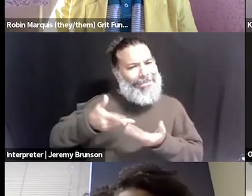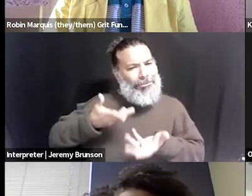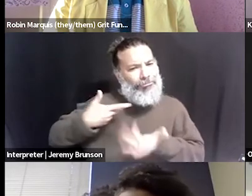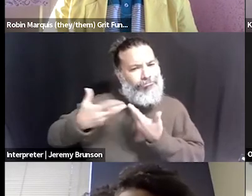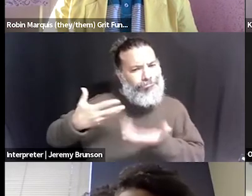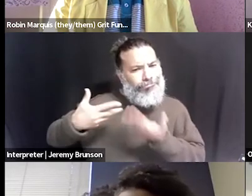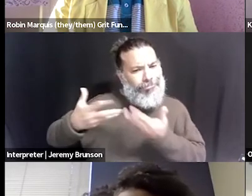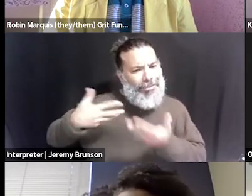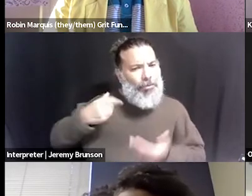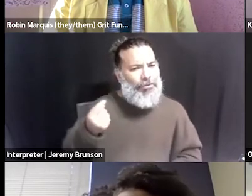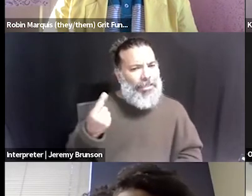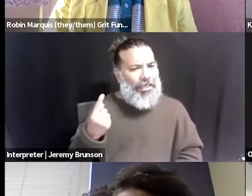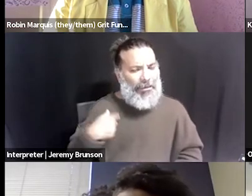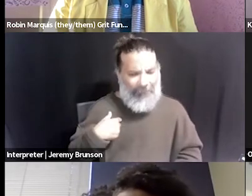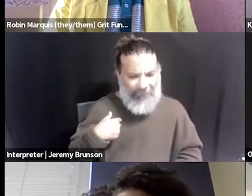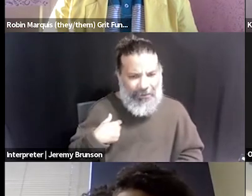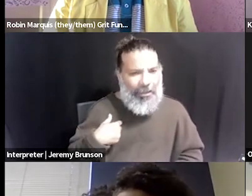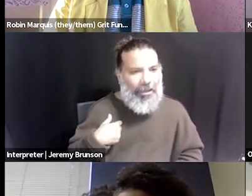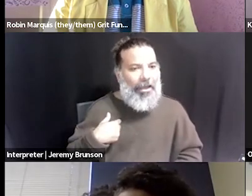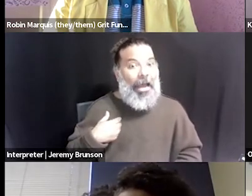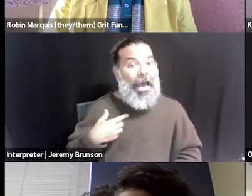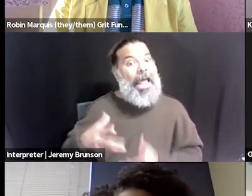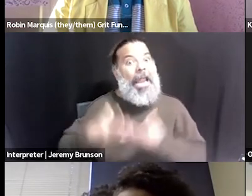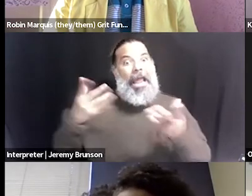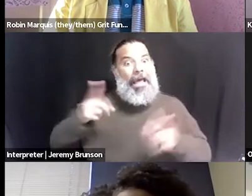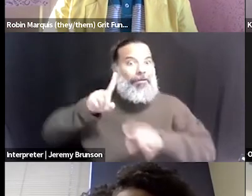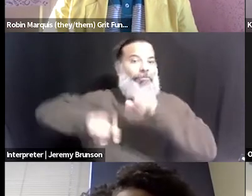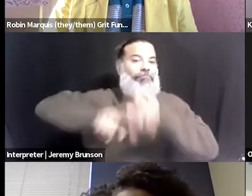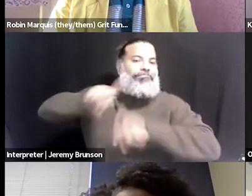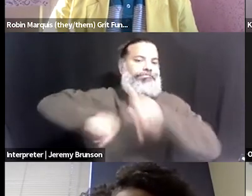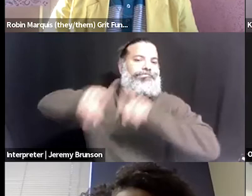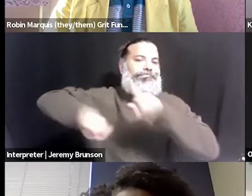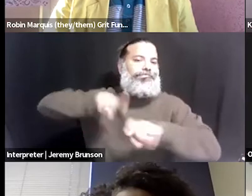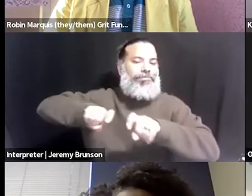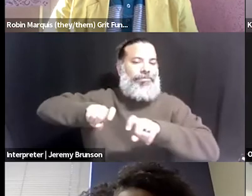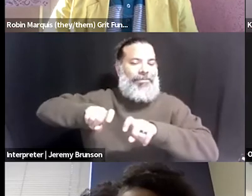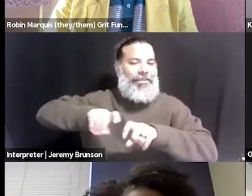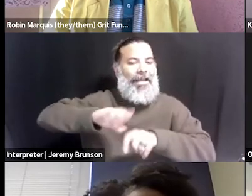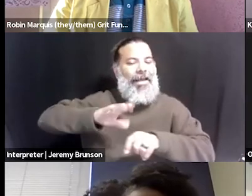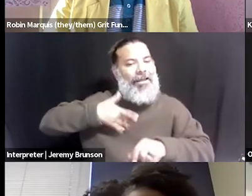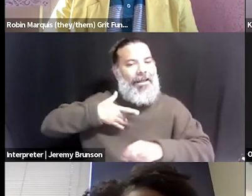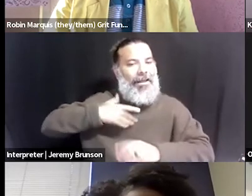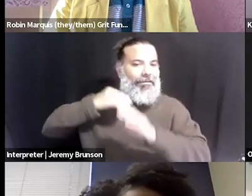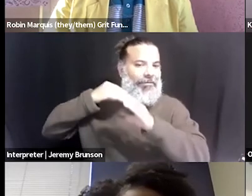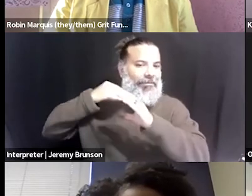I had like way too many questions, and I was kinda constantly e mailing and making sure.